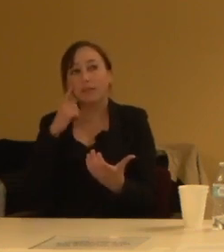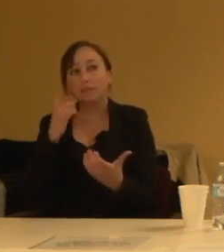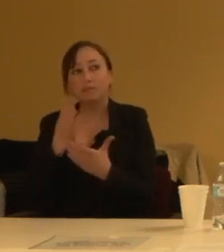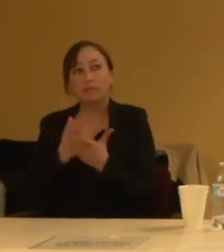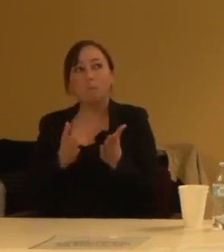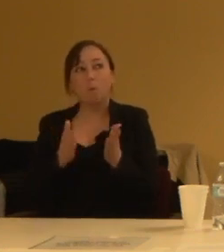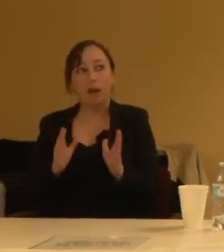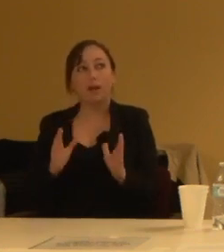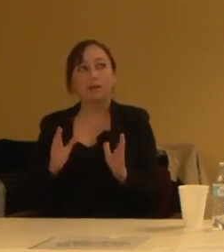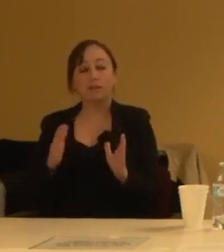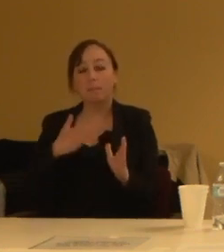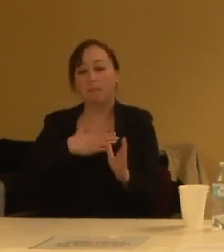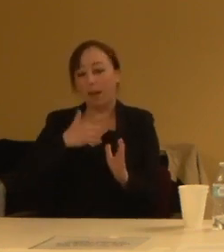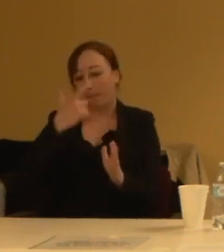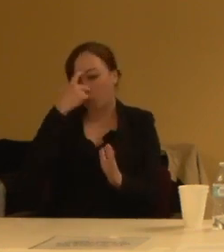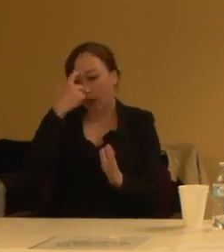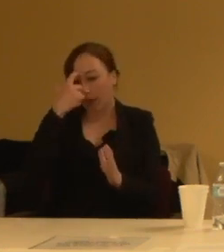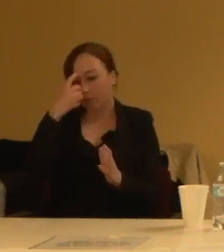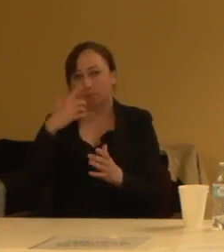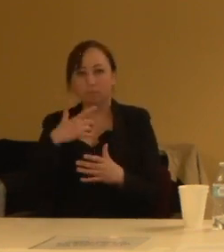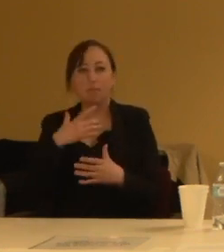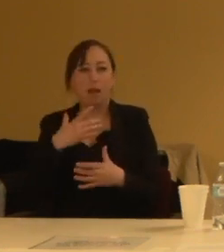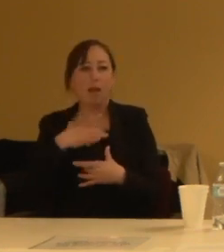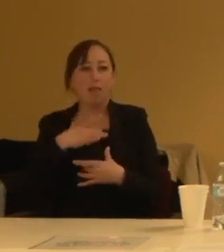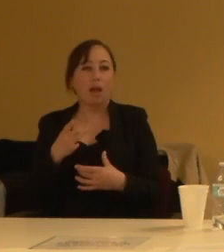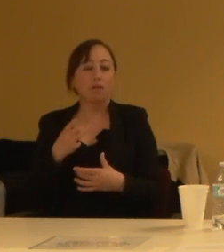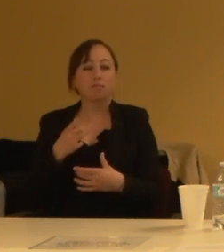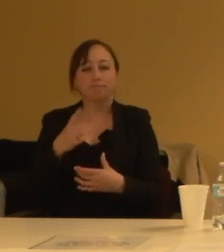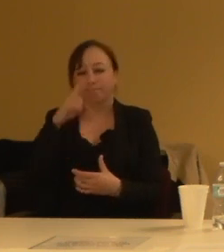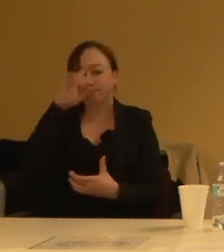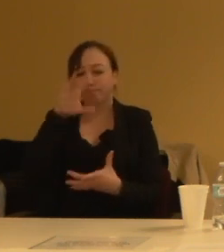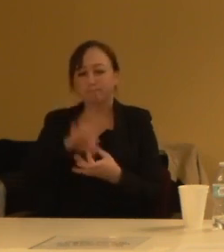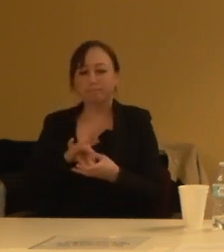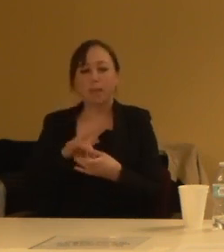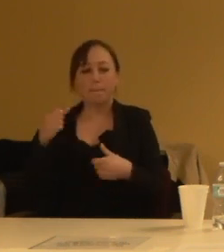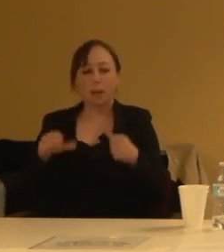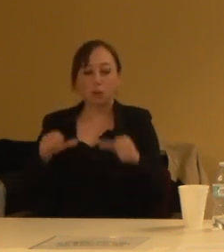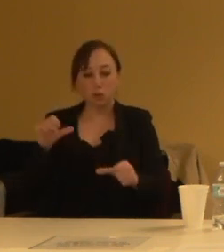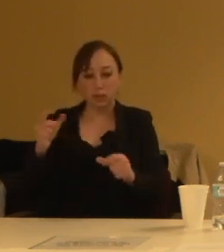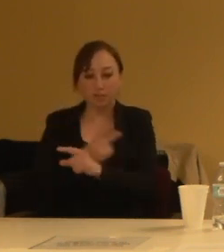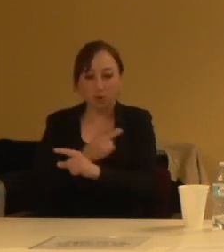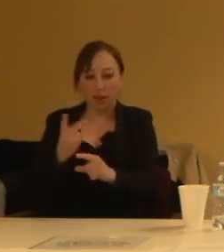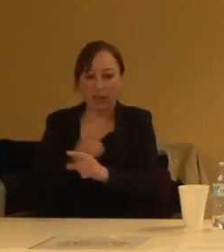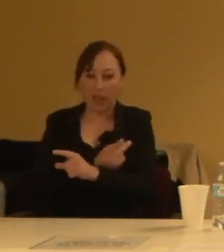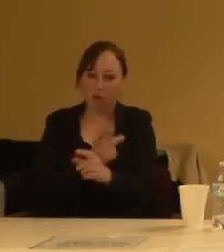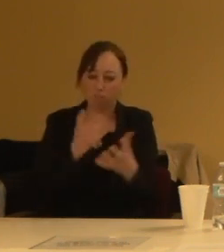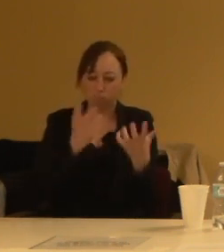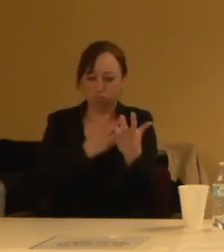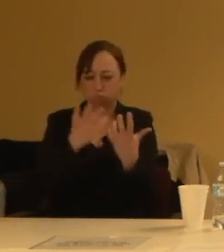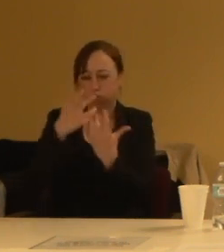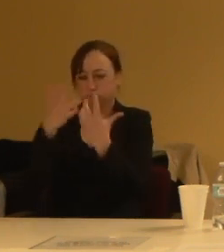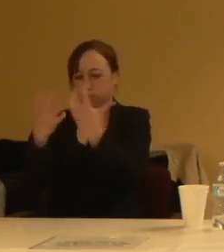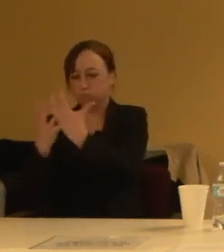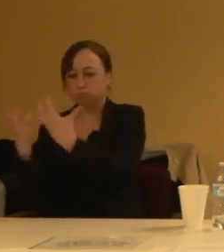very sort of puzzle oriented in some ways. Like that kind of dramaturgy is the, that is the ish for me.